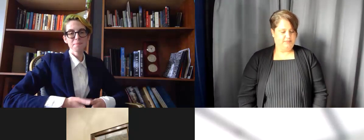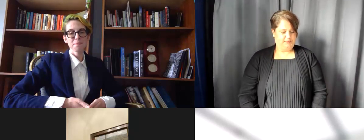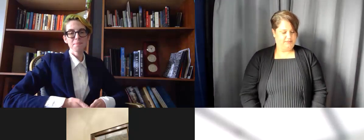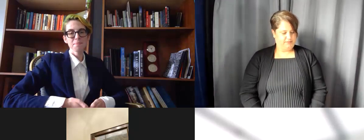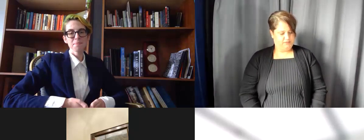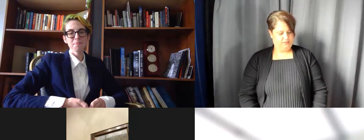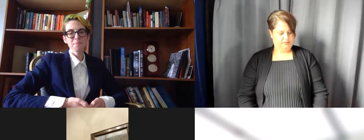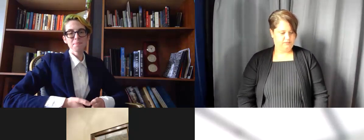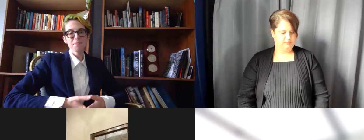Jordan Radford: So